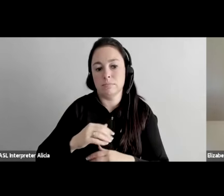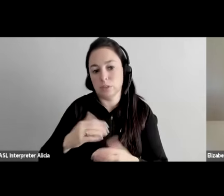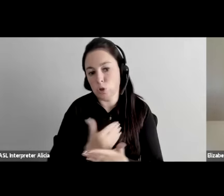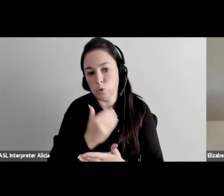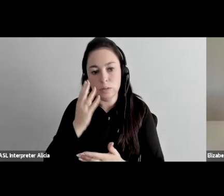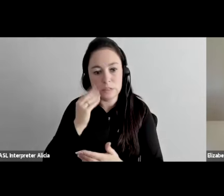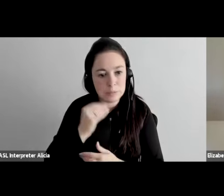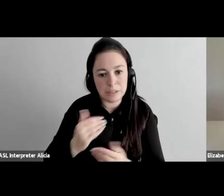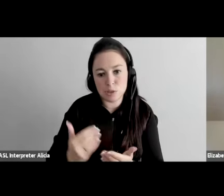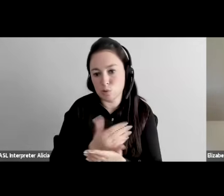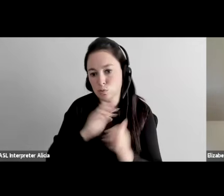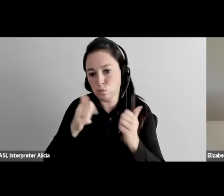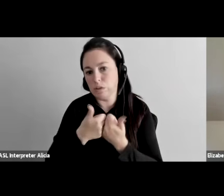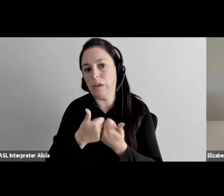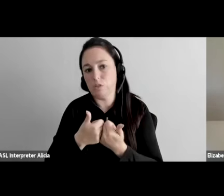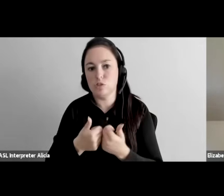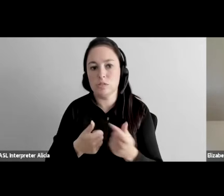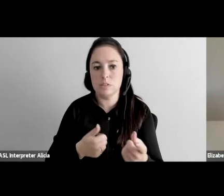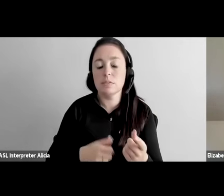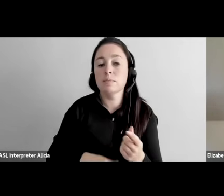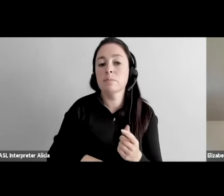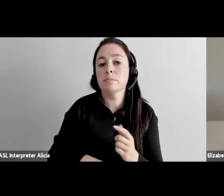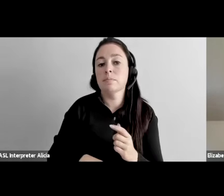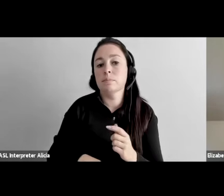the pictures on the right you can tell Declan